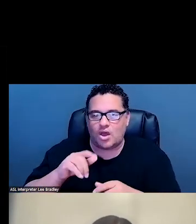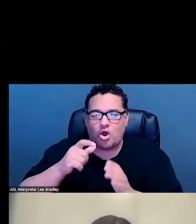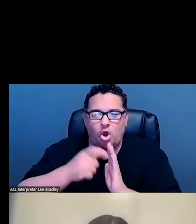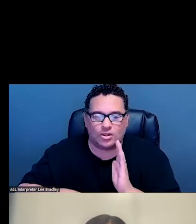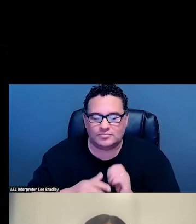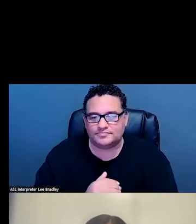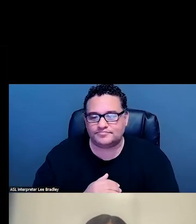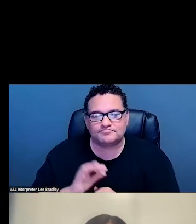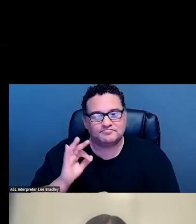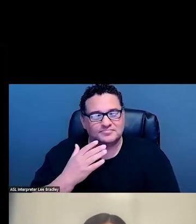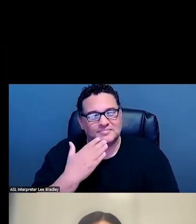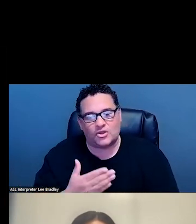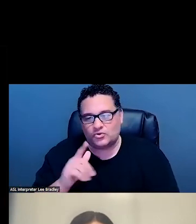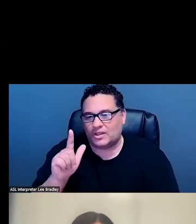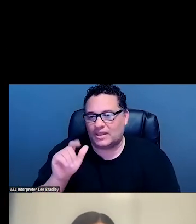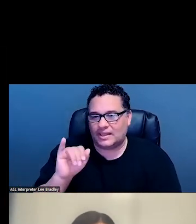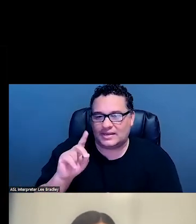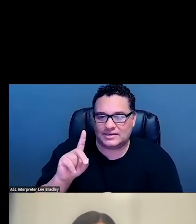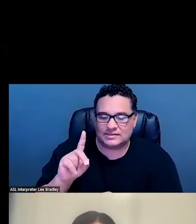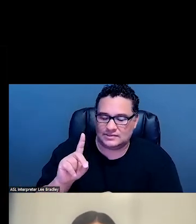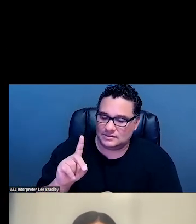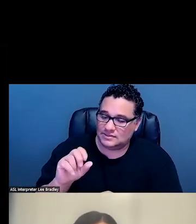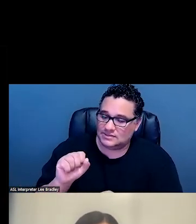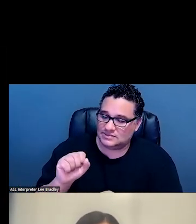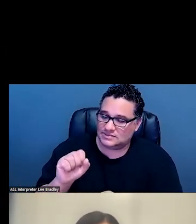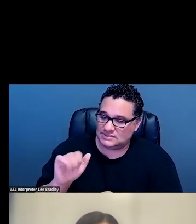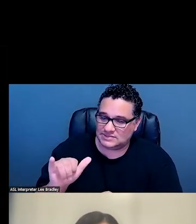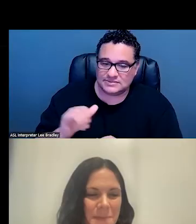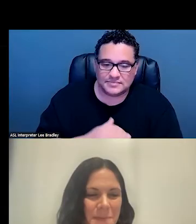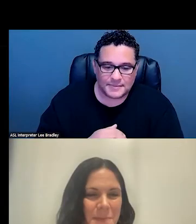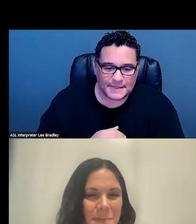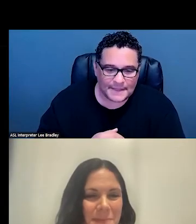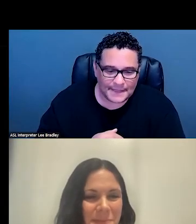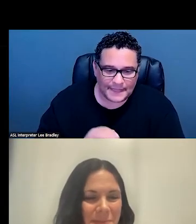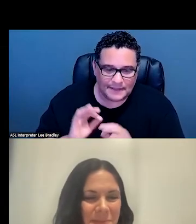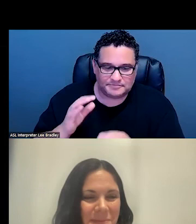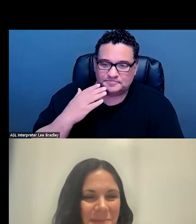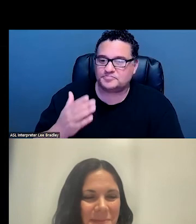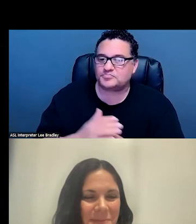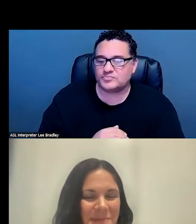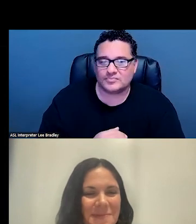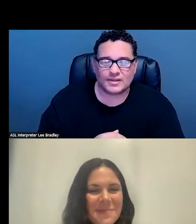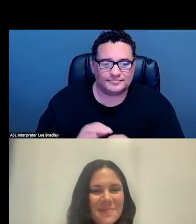THANKS. >> LINDSEY, GREAT TO HAVE YOU ON AGAIN.